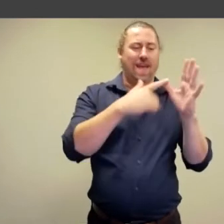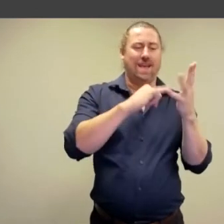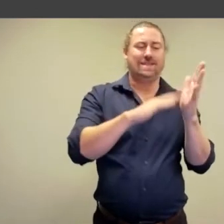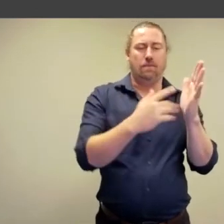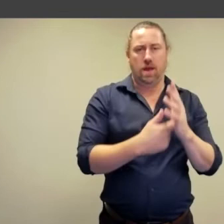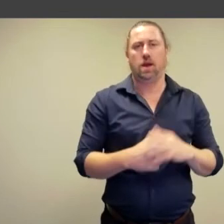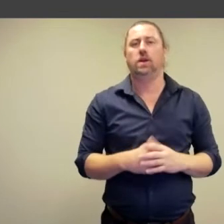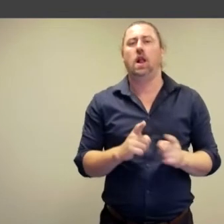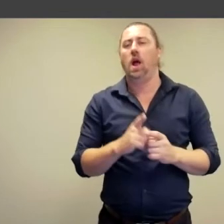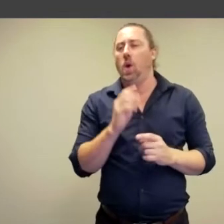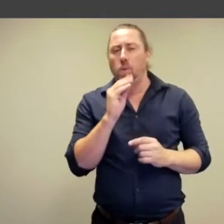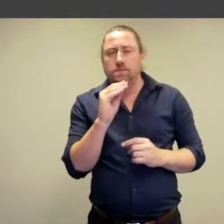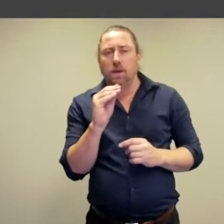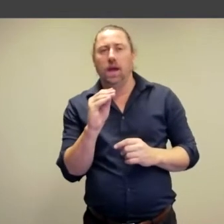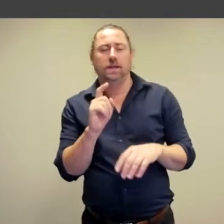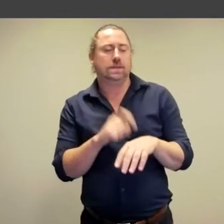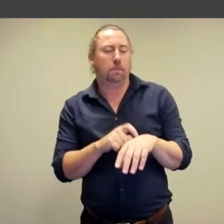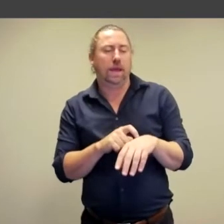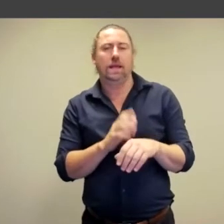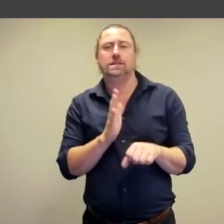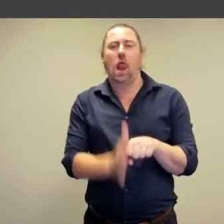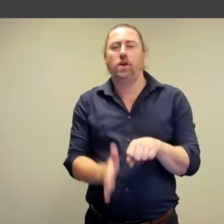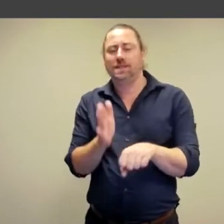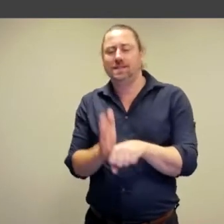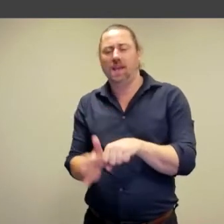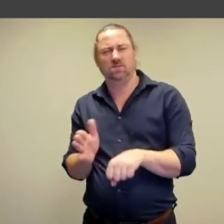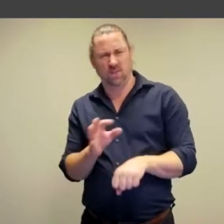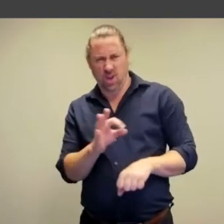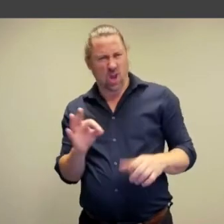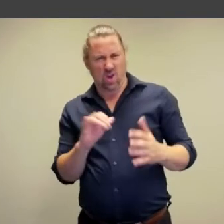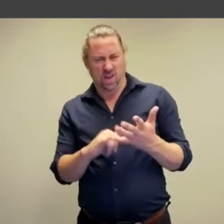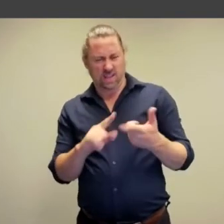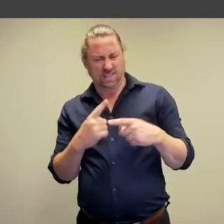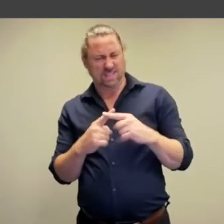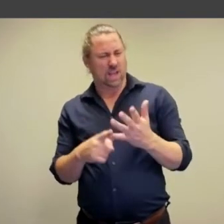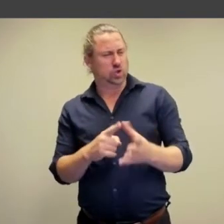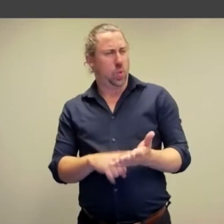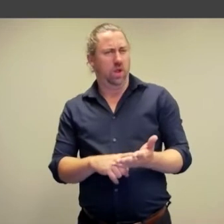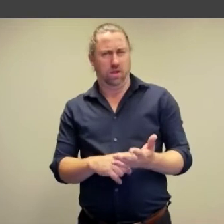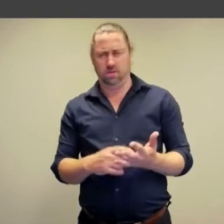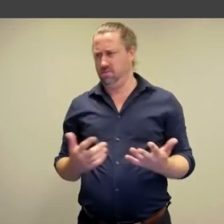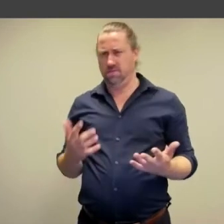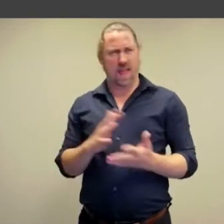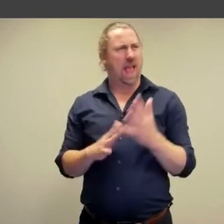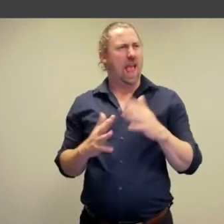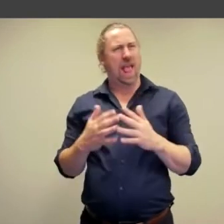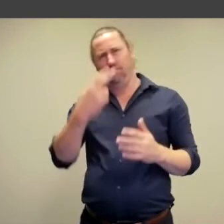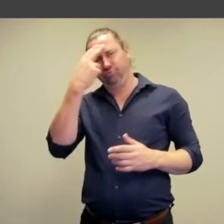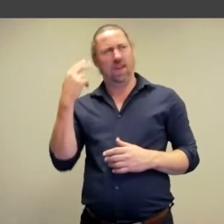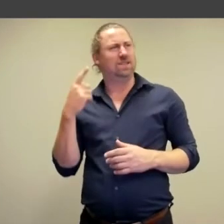tapping, slicing is not sexual